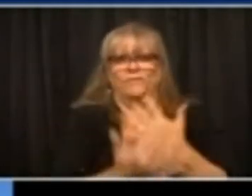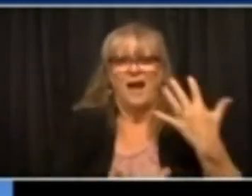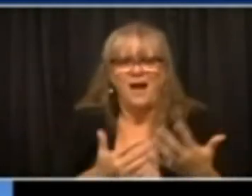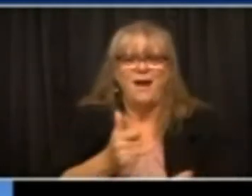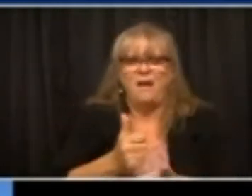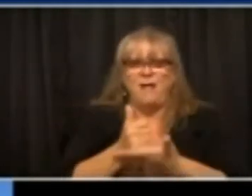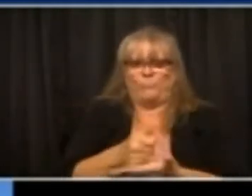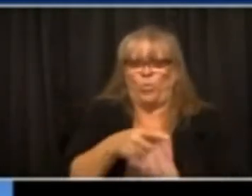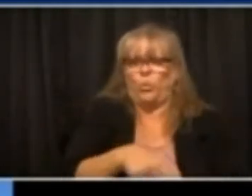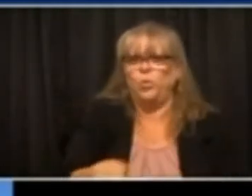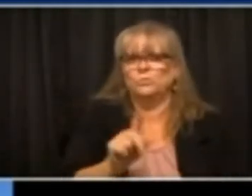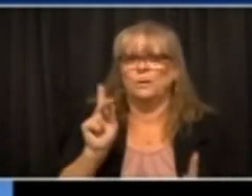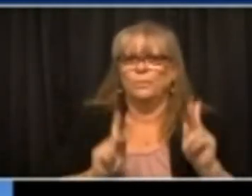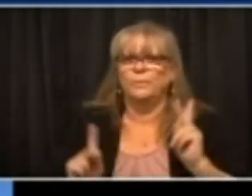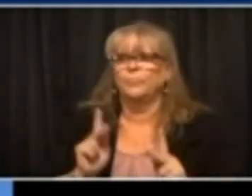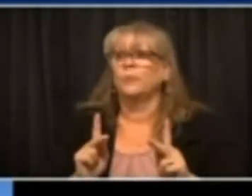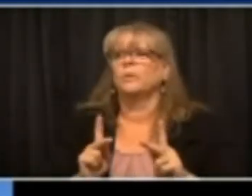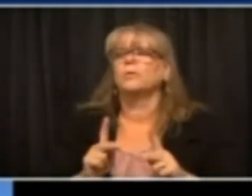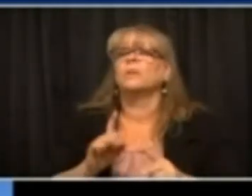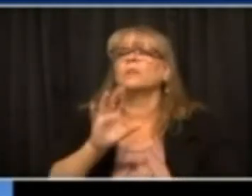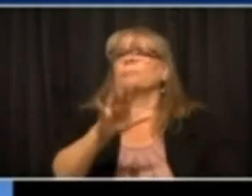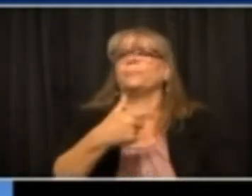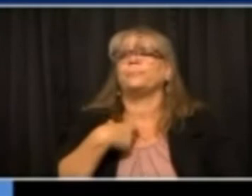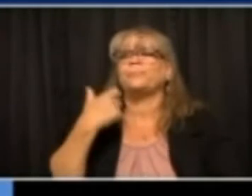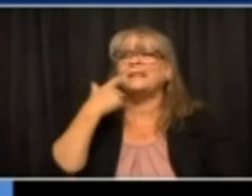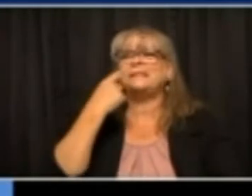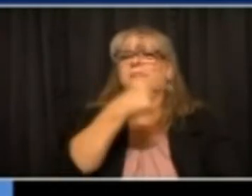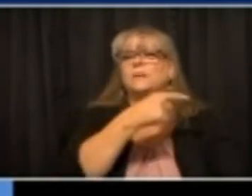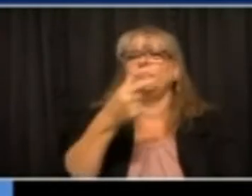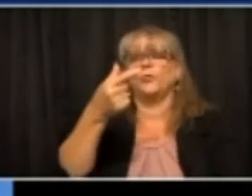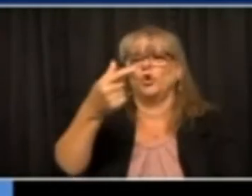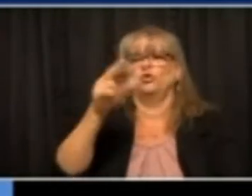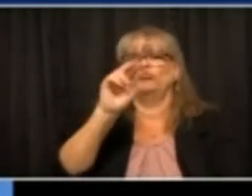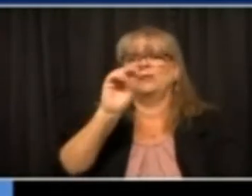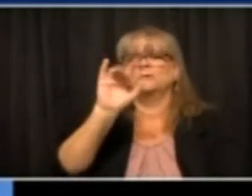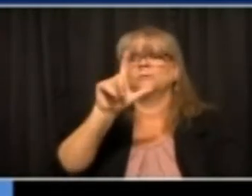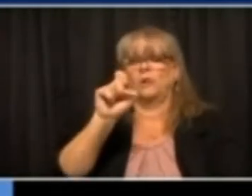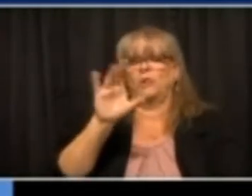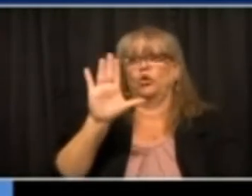grizzly creek fire um from the last four days i got out